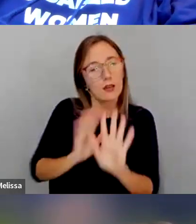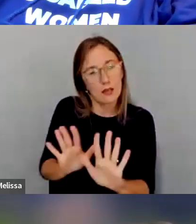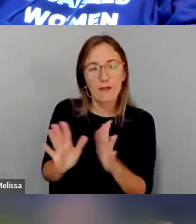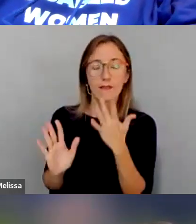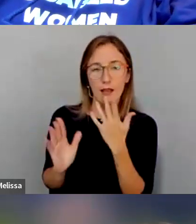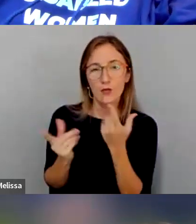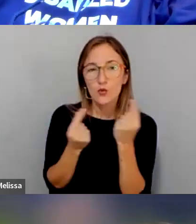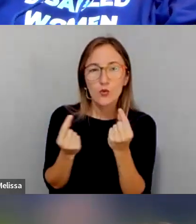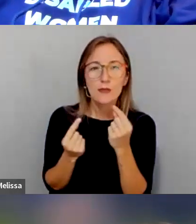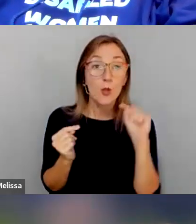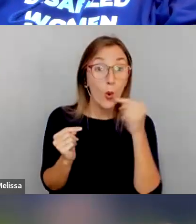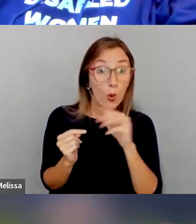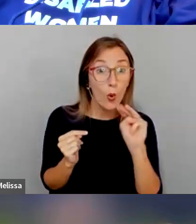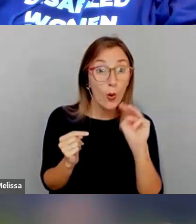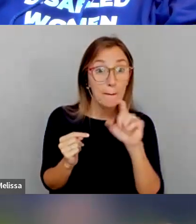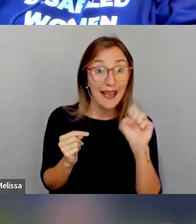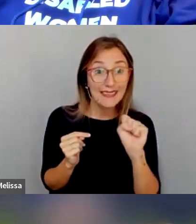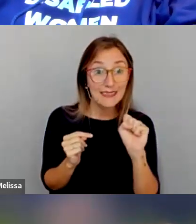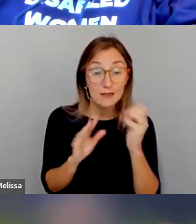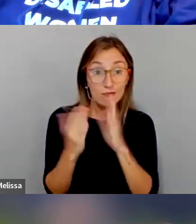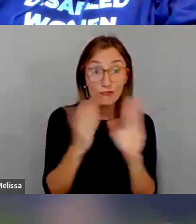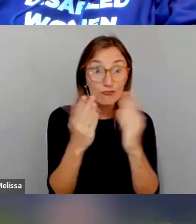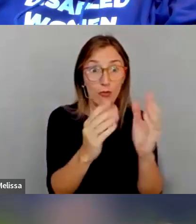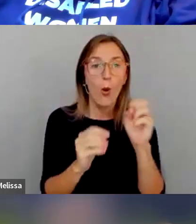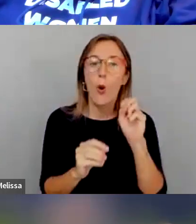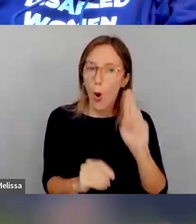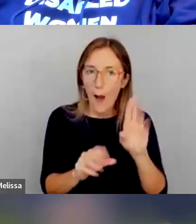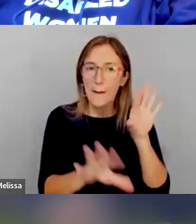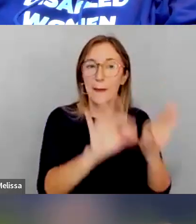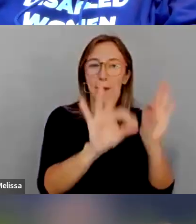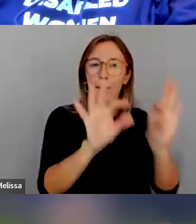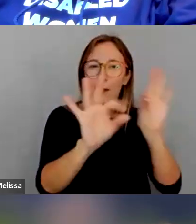and I live in Massachusetts. My favorite Halloween activity -- my favorite